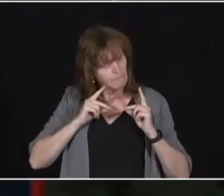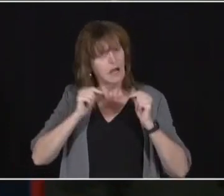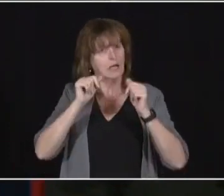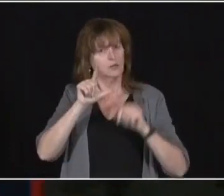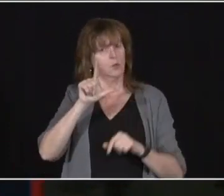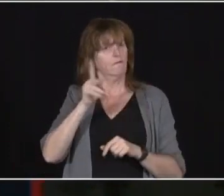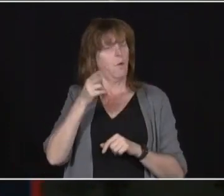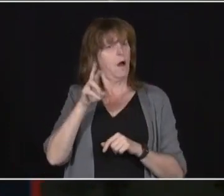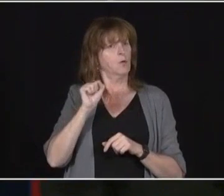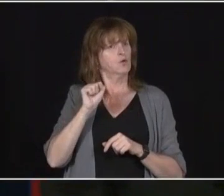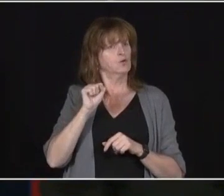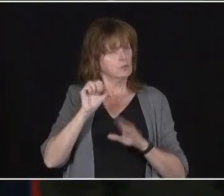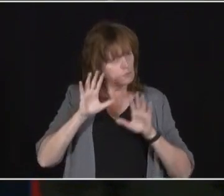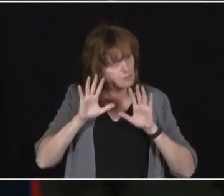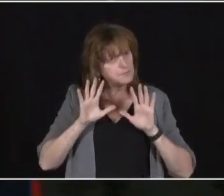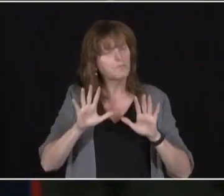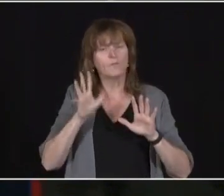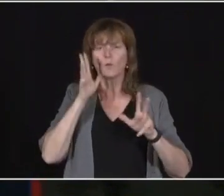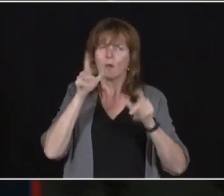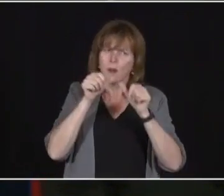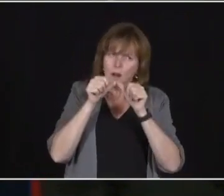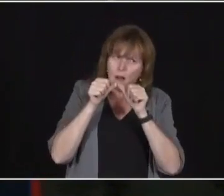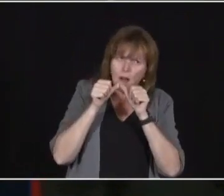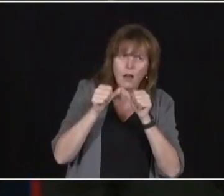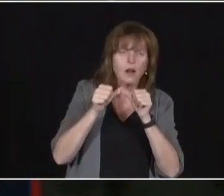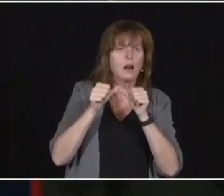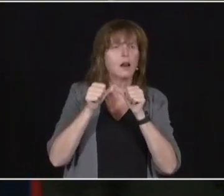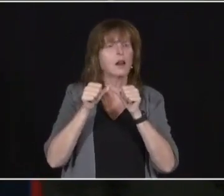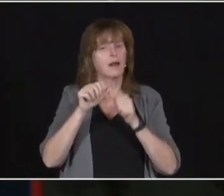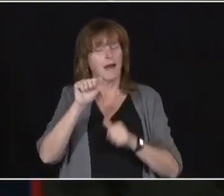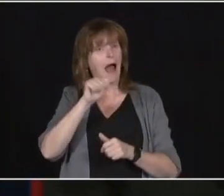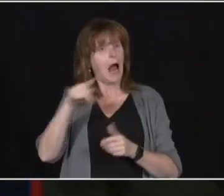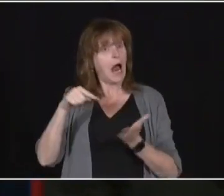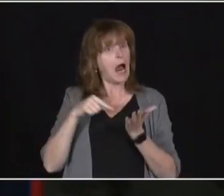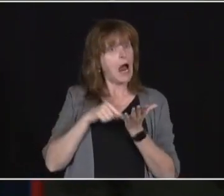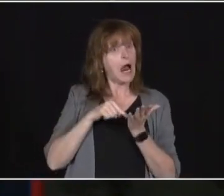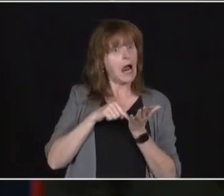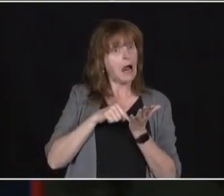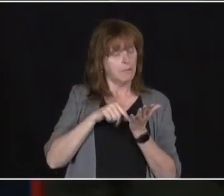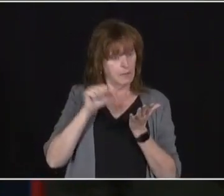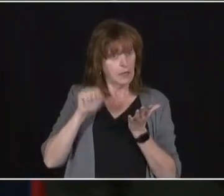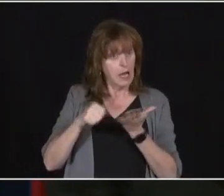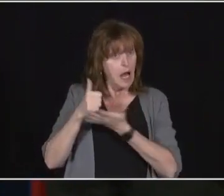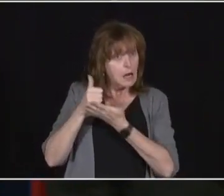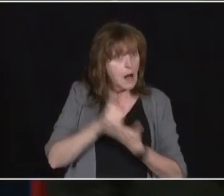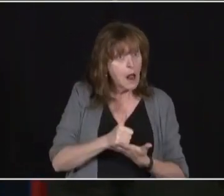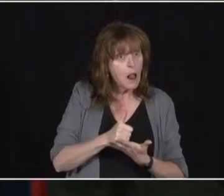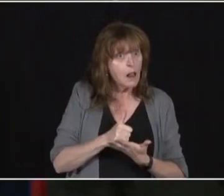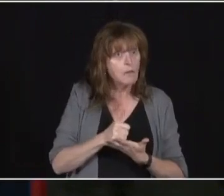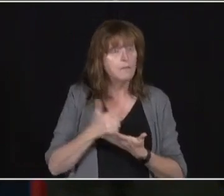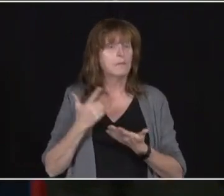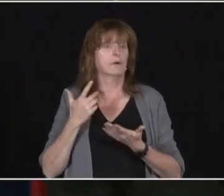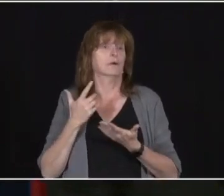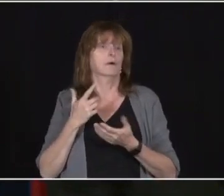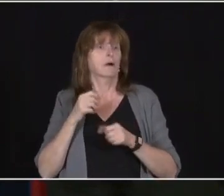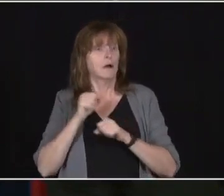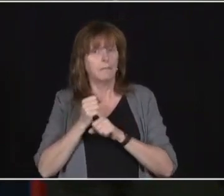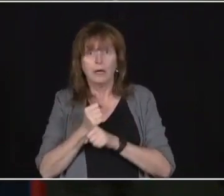but we are doing very well. Again, having the app that can speak to these issues and can connect all the provinces together is vitally